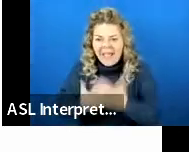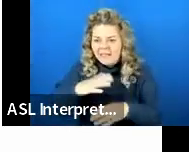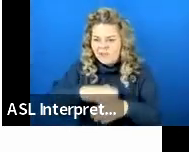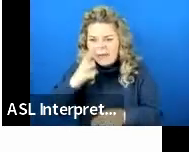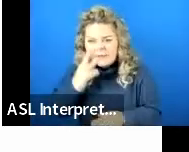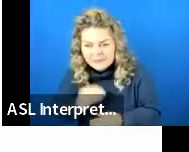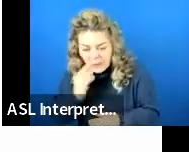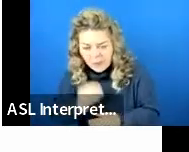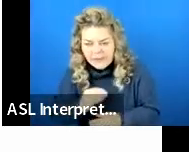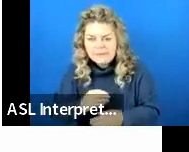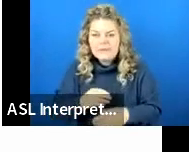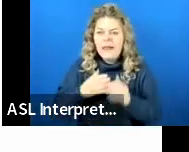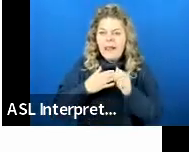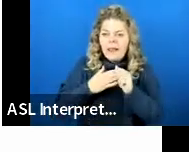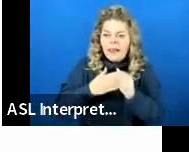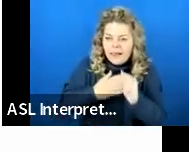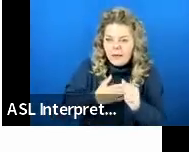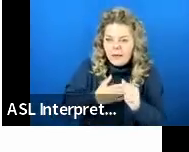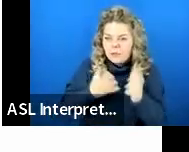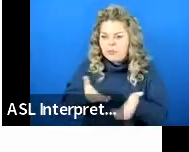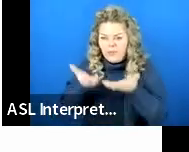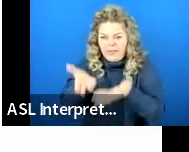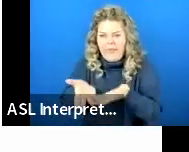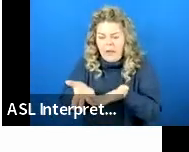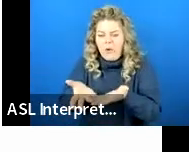and advocates who are at the forefront of policy issues.